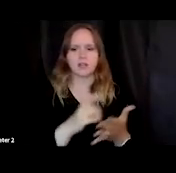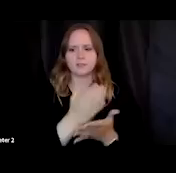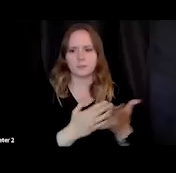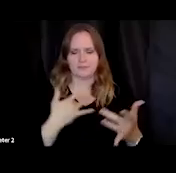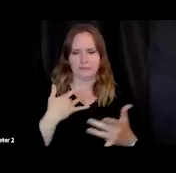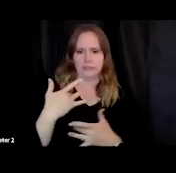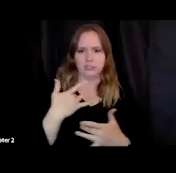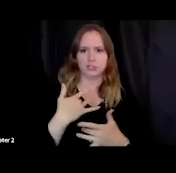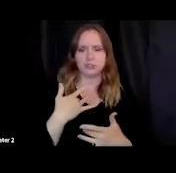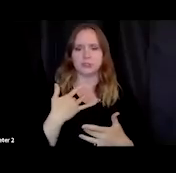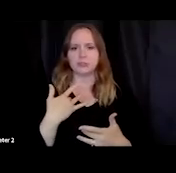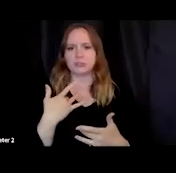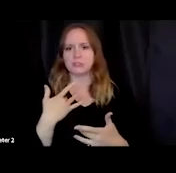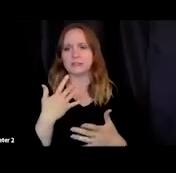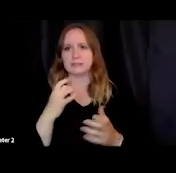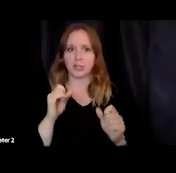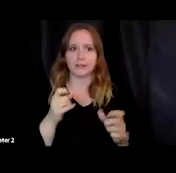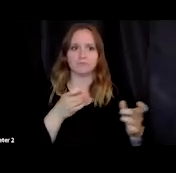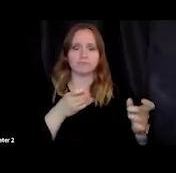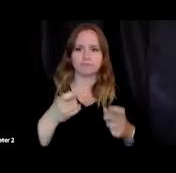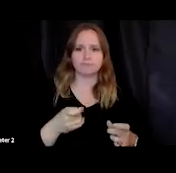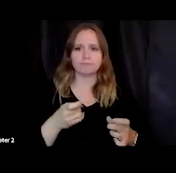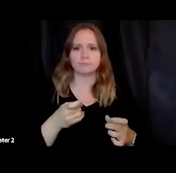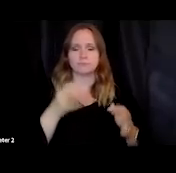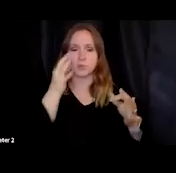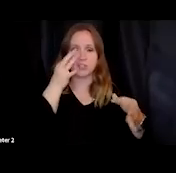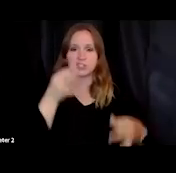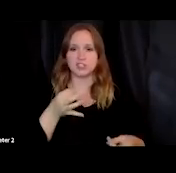that can really dictate success in the intervention.